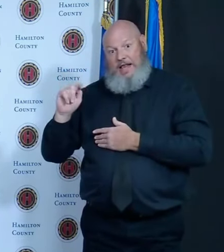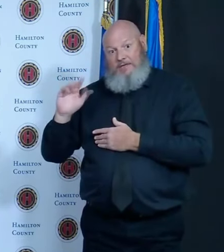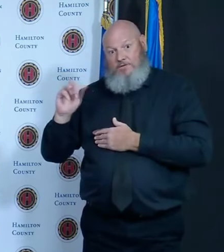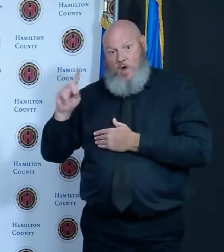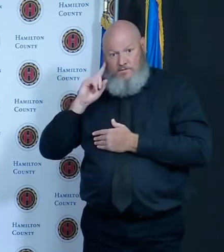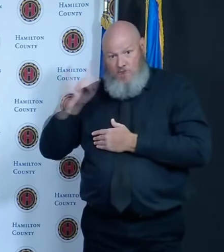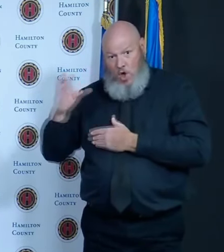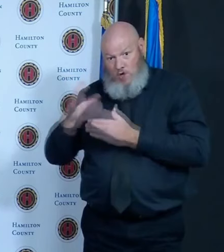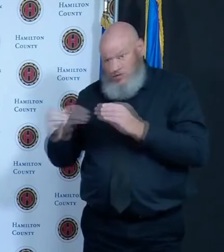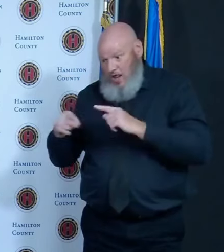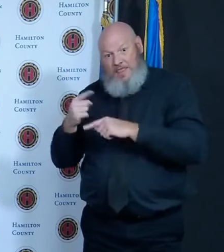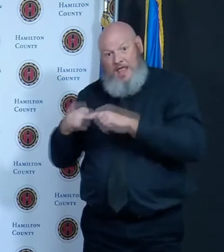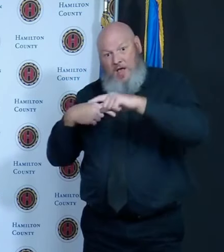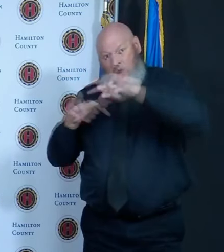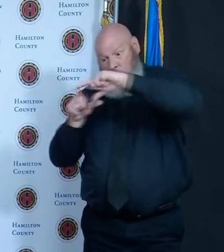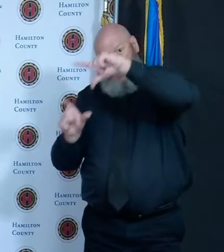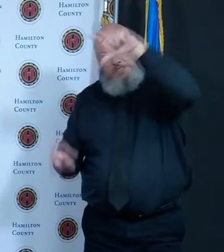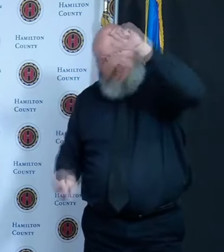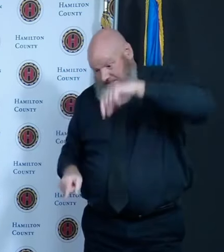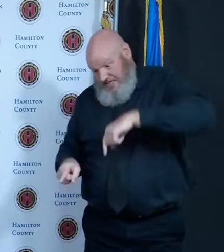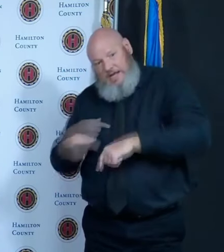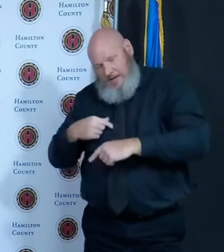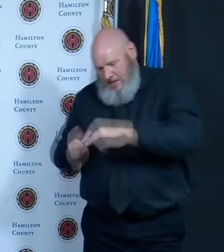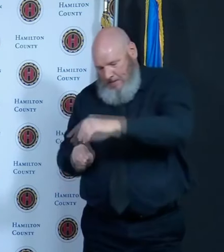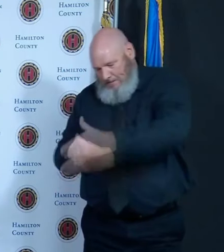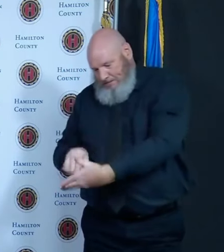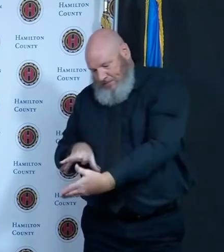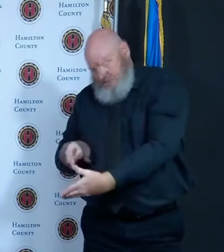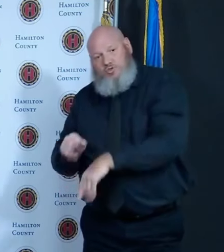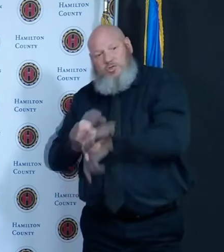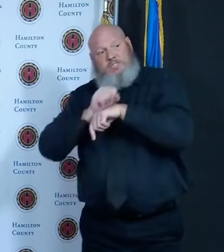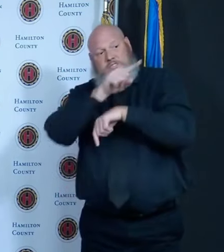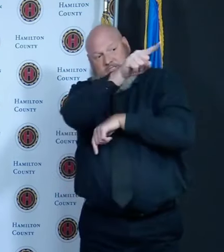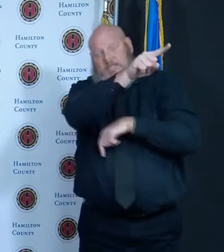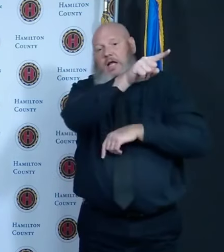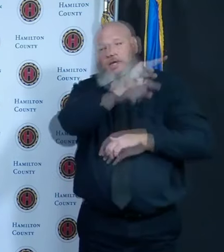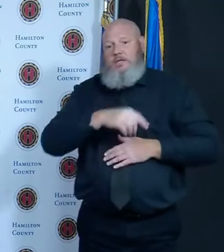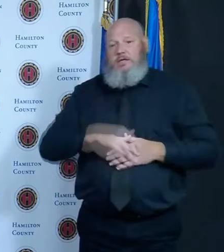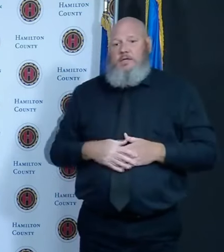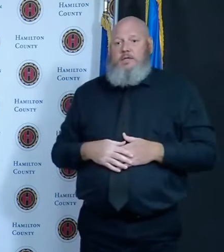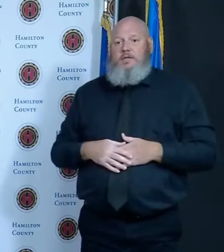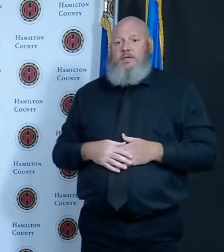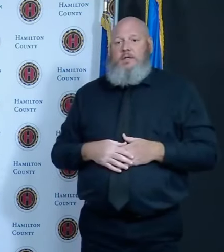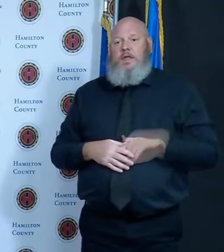that had been donated generously and so they are now trying to bring more money